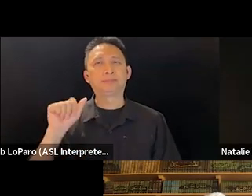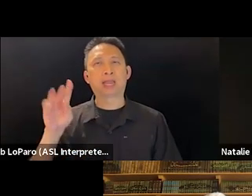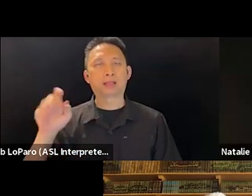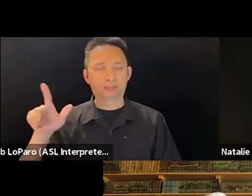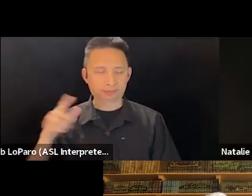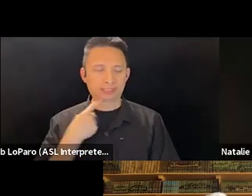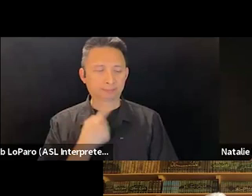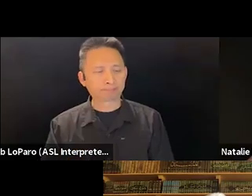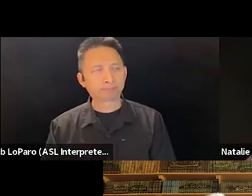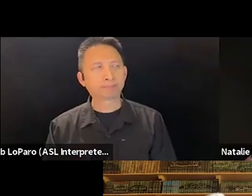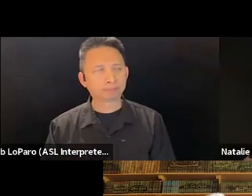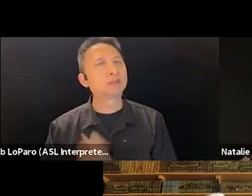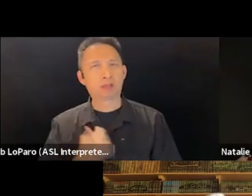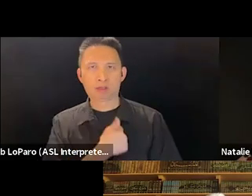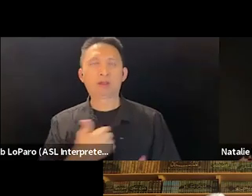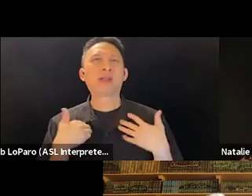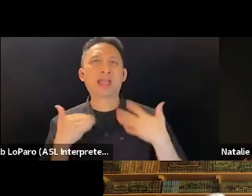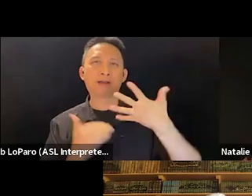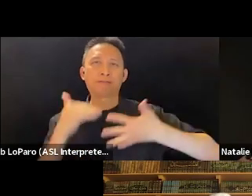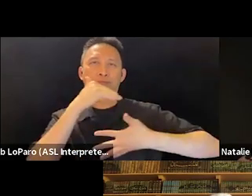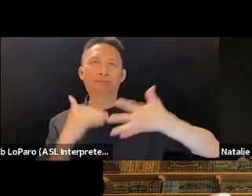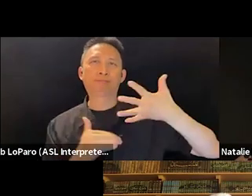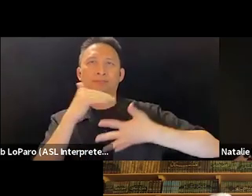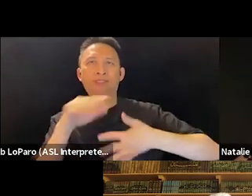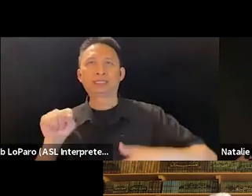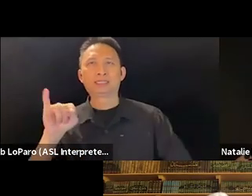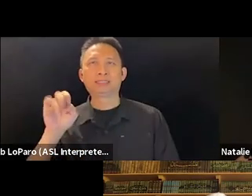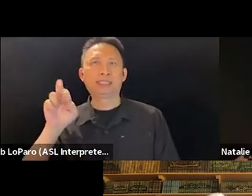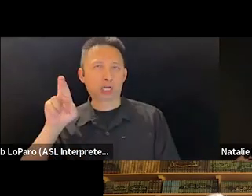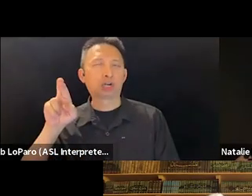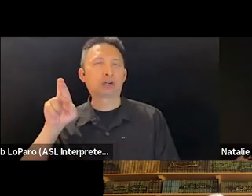We have what we called here some is like criteria